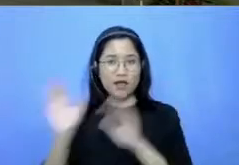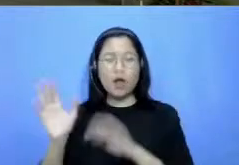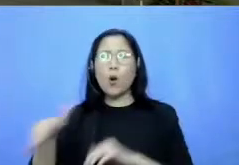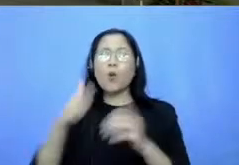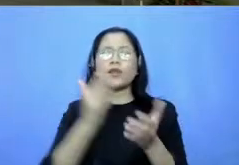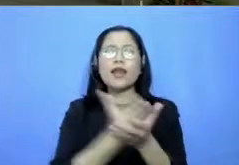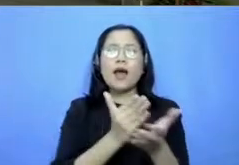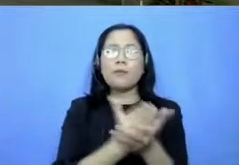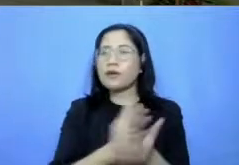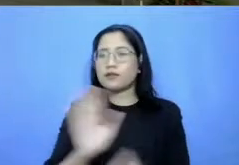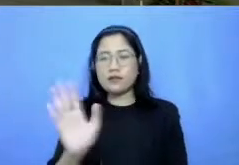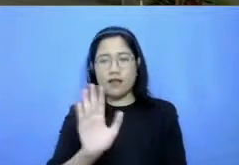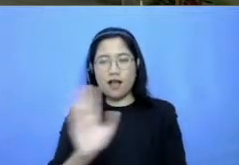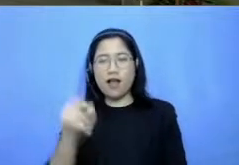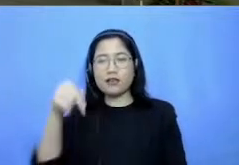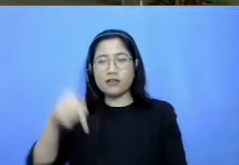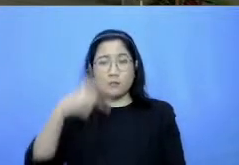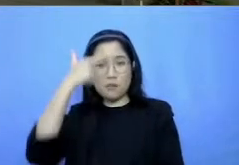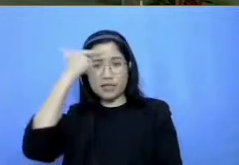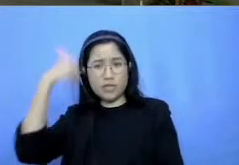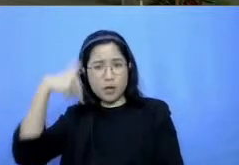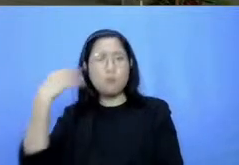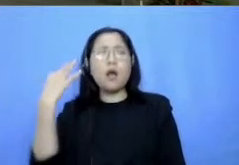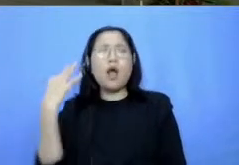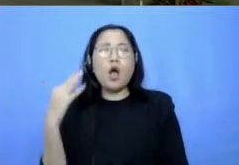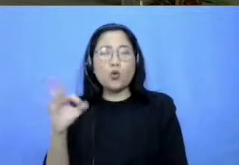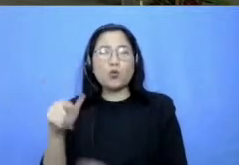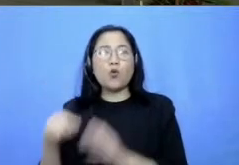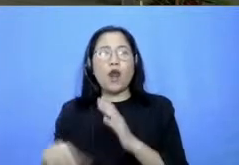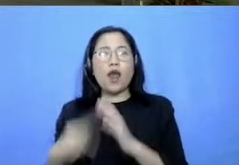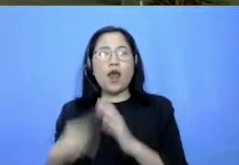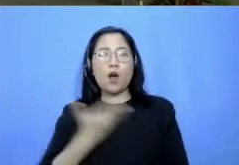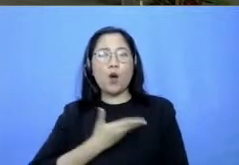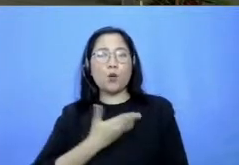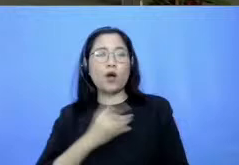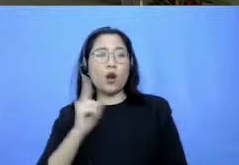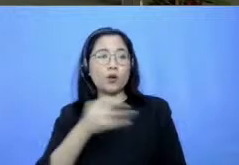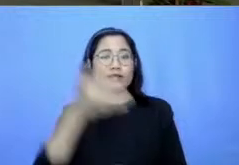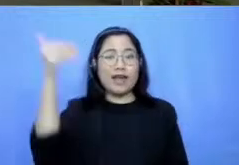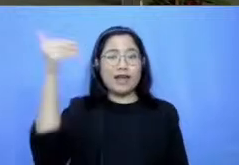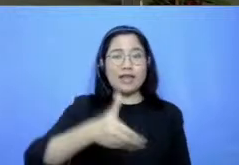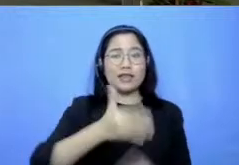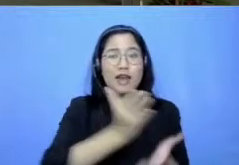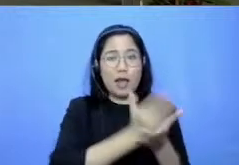lesson is new will start later if something is too late mbat and there is also a Miss, yes, something